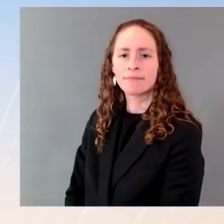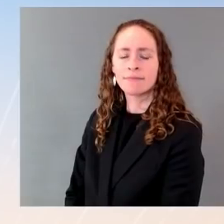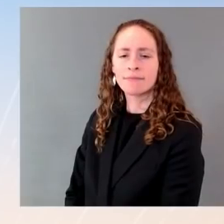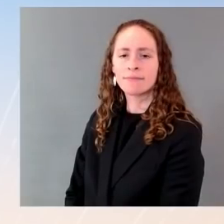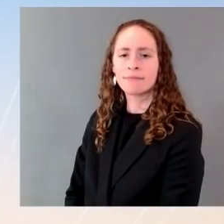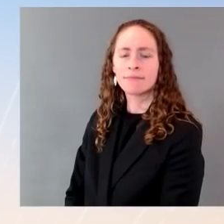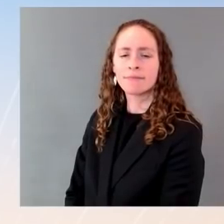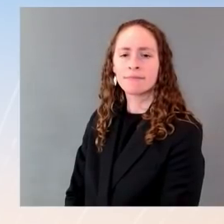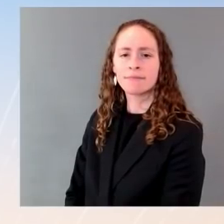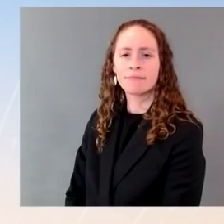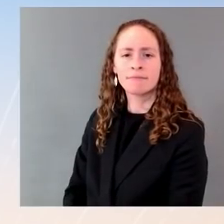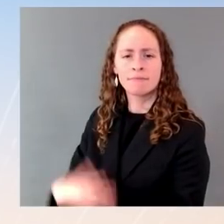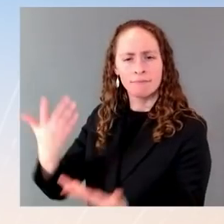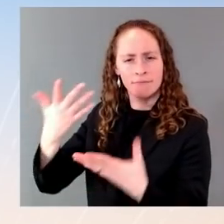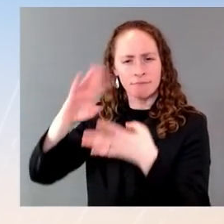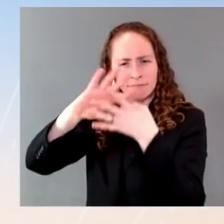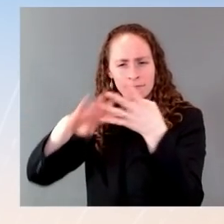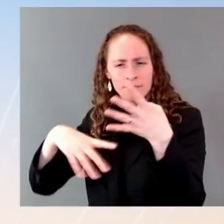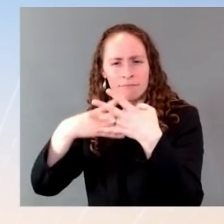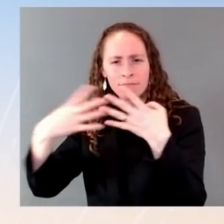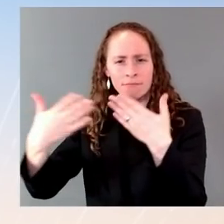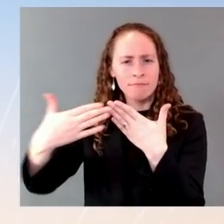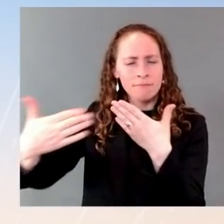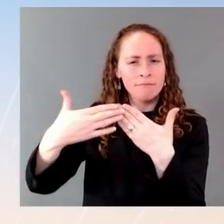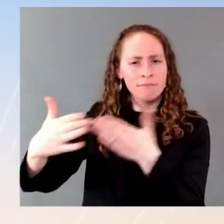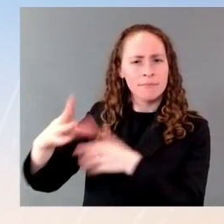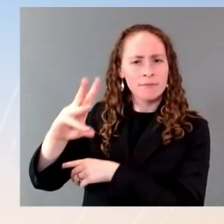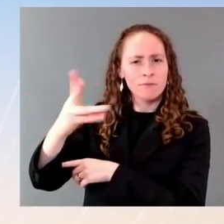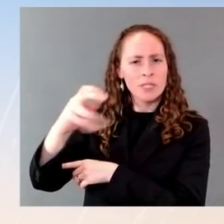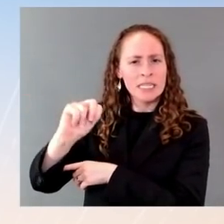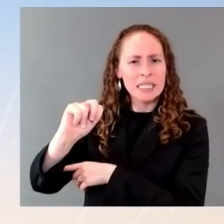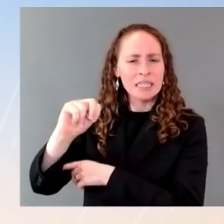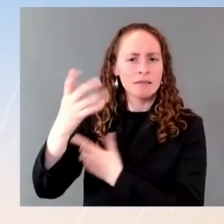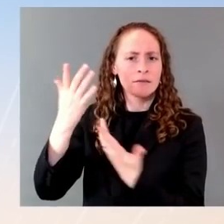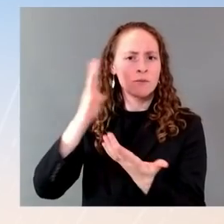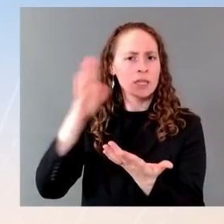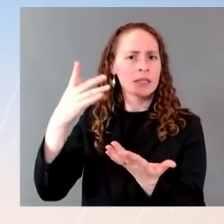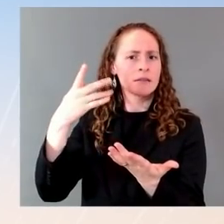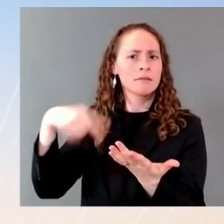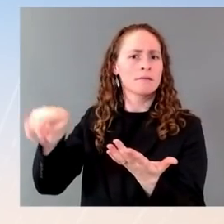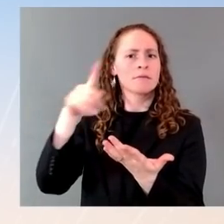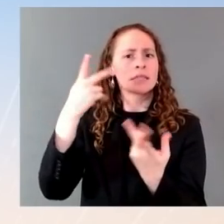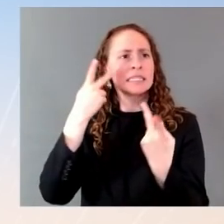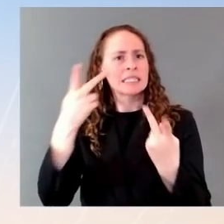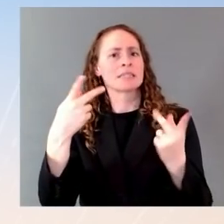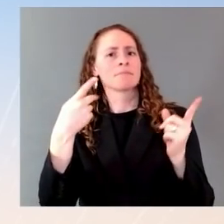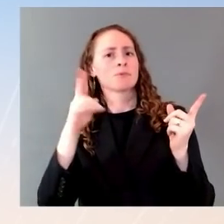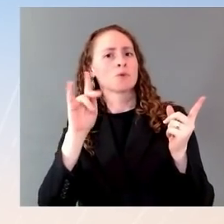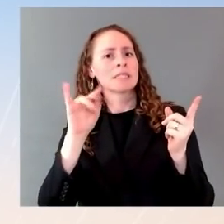Ms. Psaki: For when Putin might deescalate? The Press: How long does he think that would take? What's he -- is he looking at the next several days, the next several weeks?